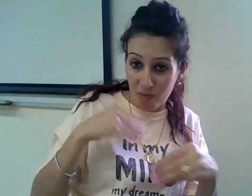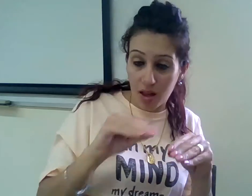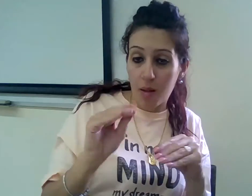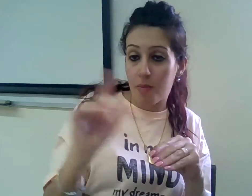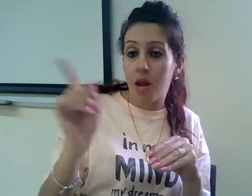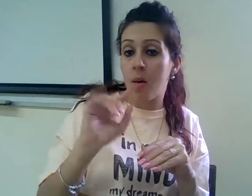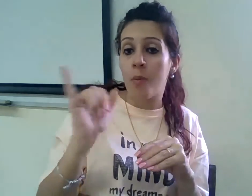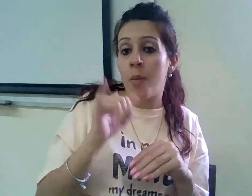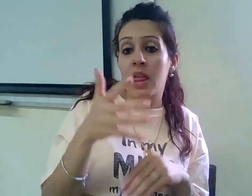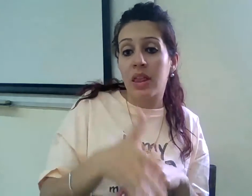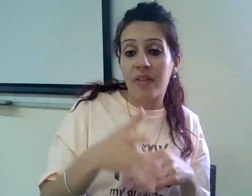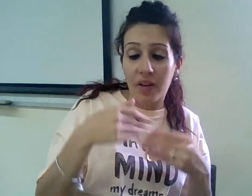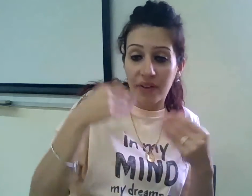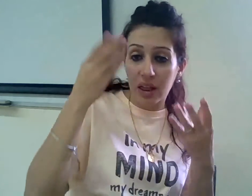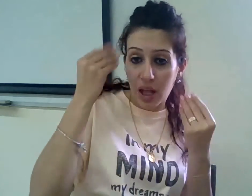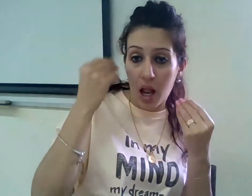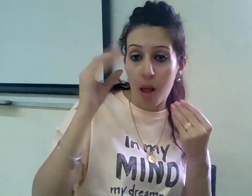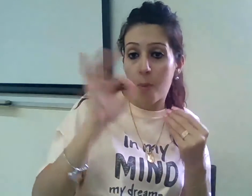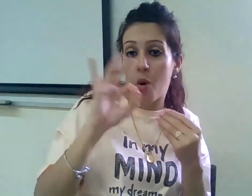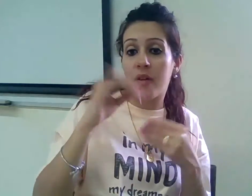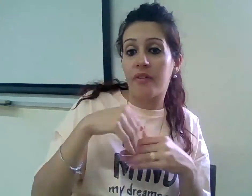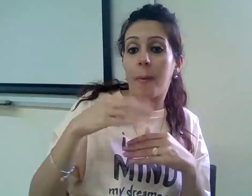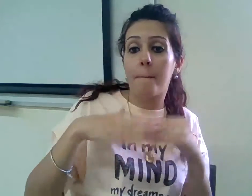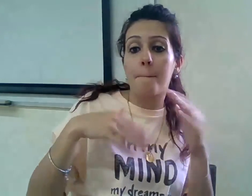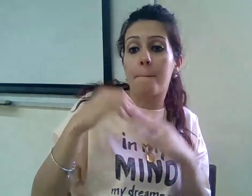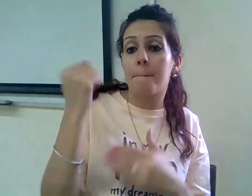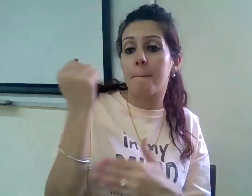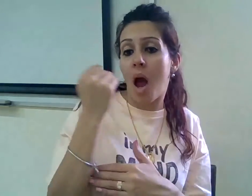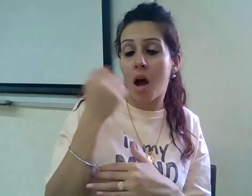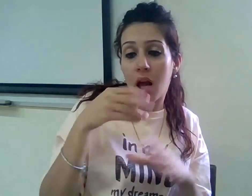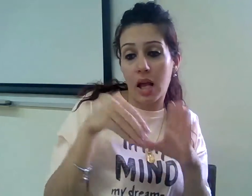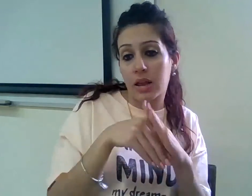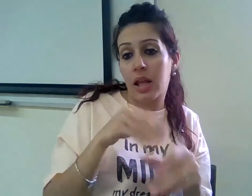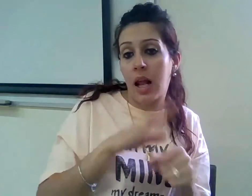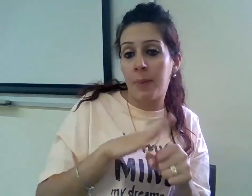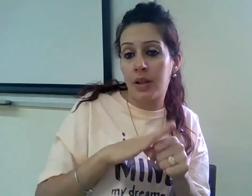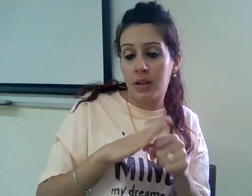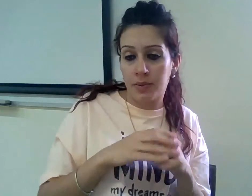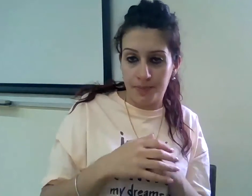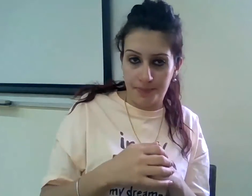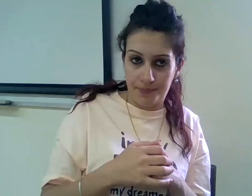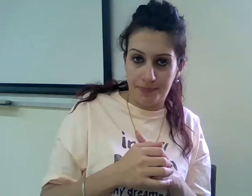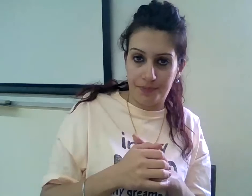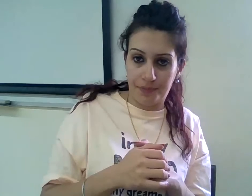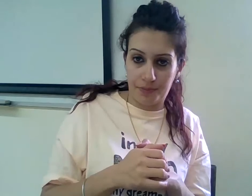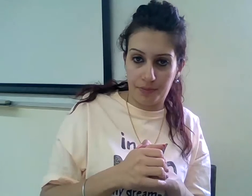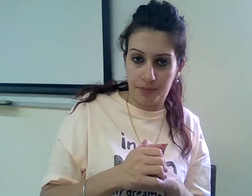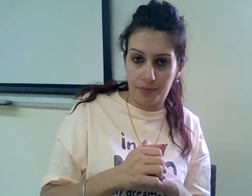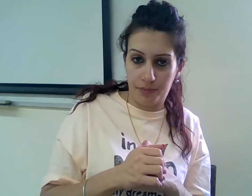thank you, Ayman Qwaider, from INEE organization for writing this comment.